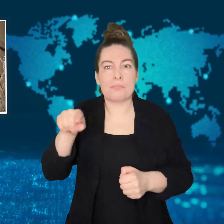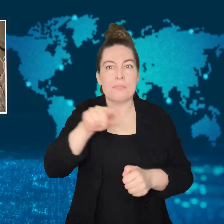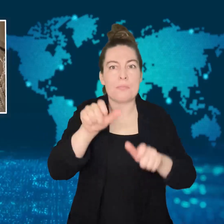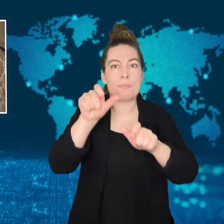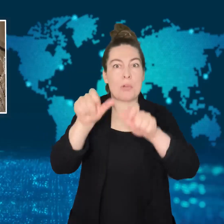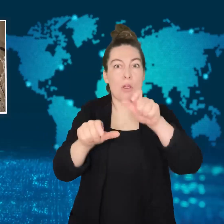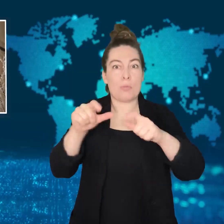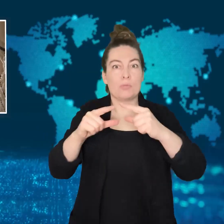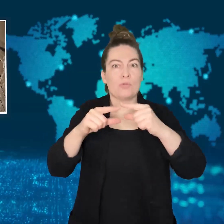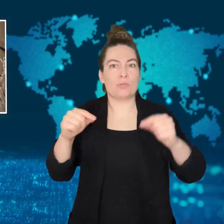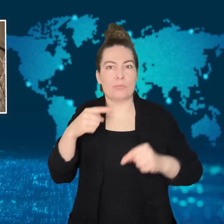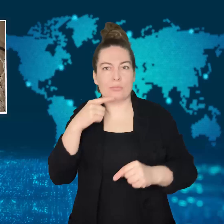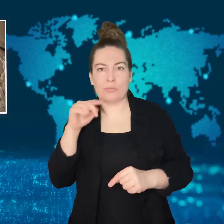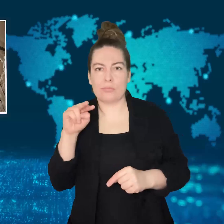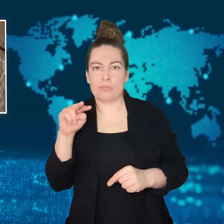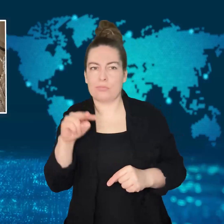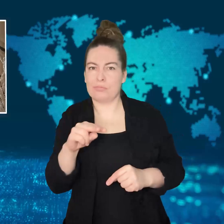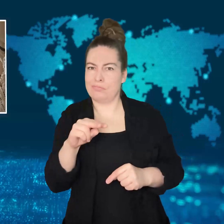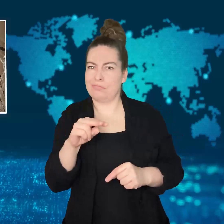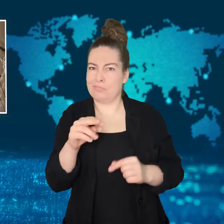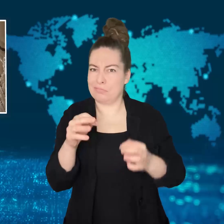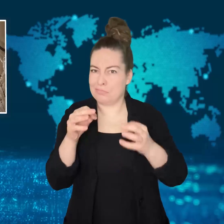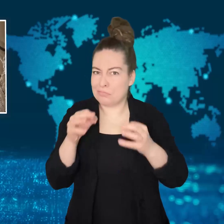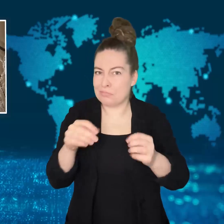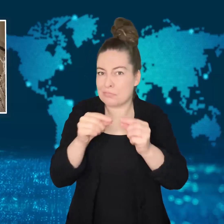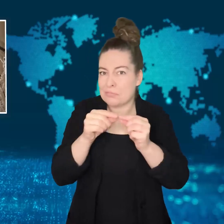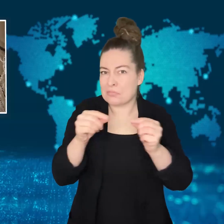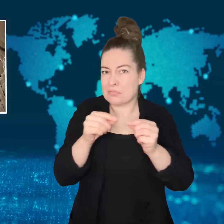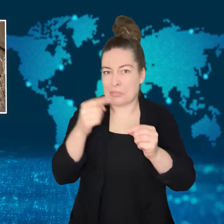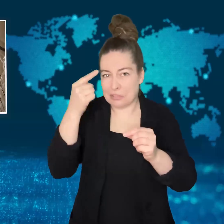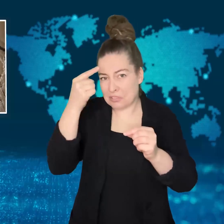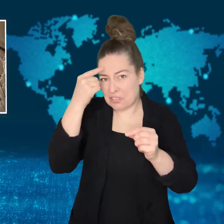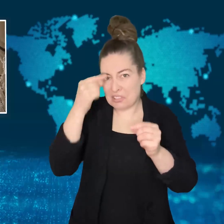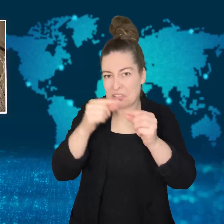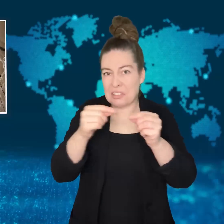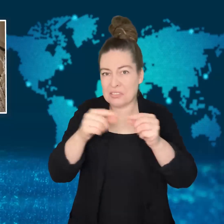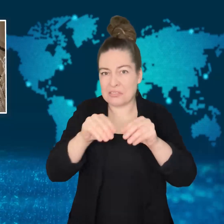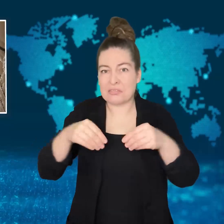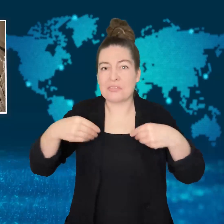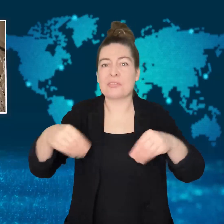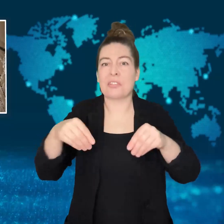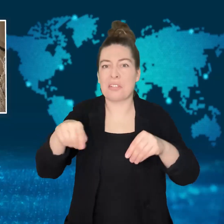The first bags of that reserve